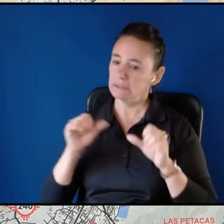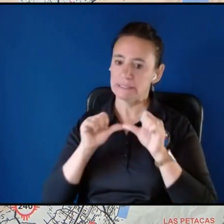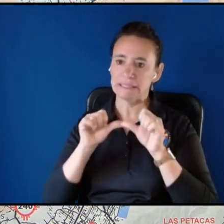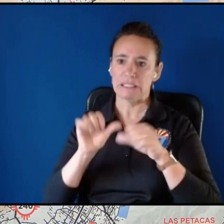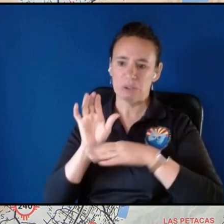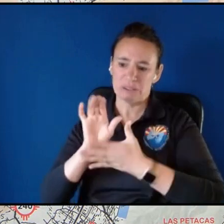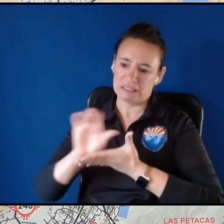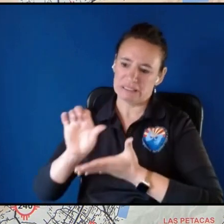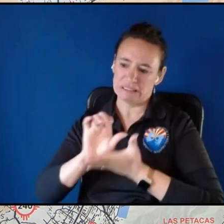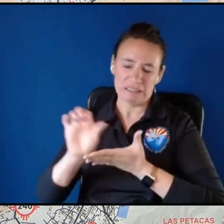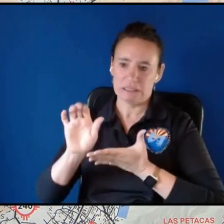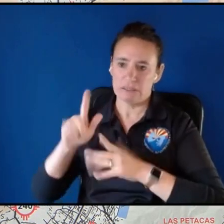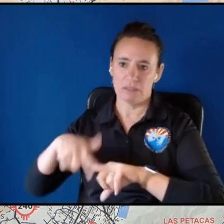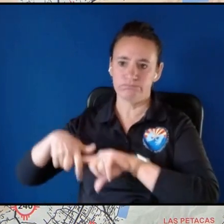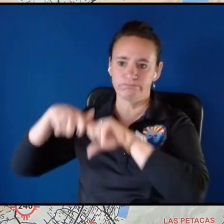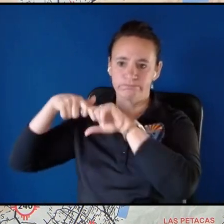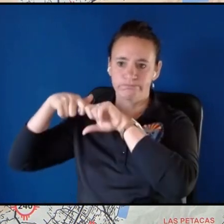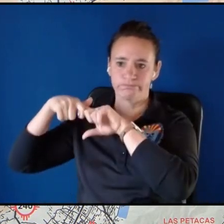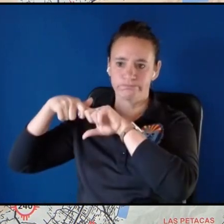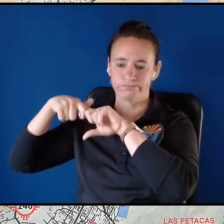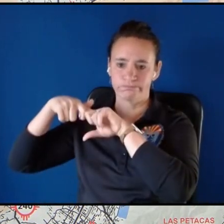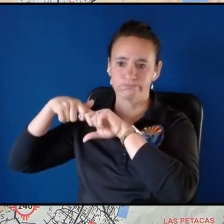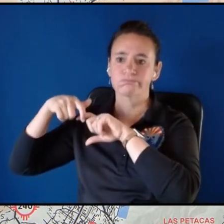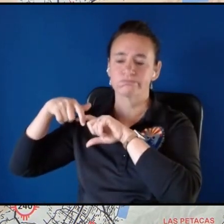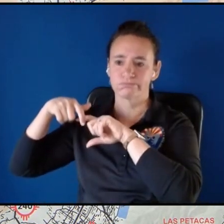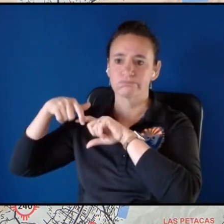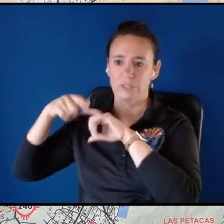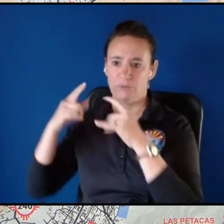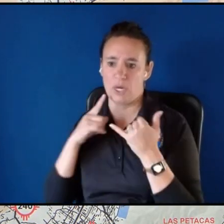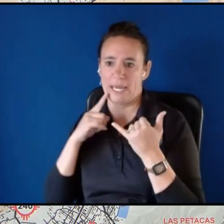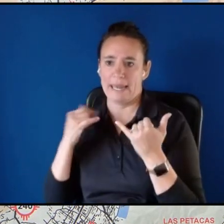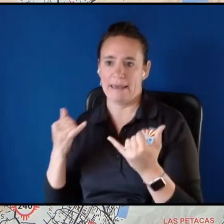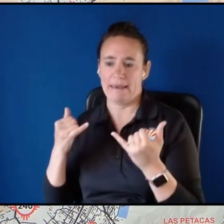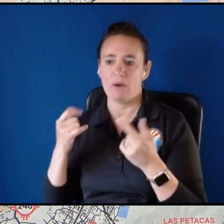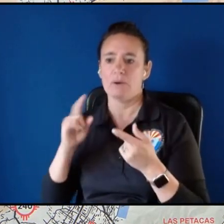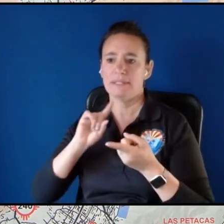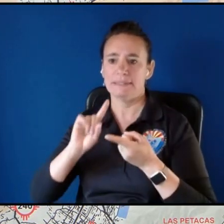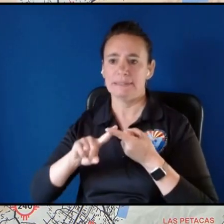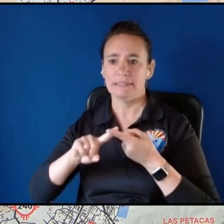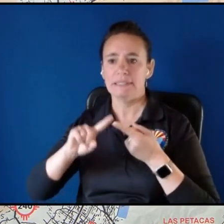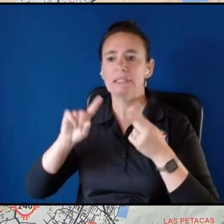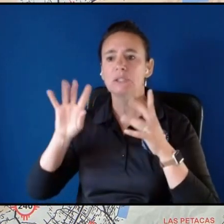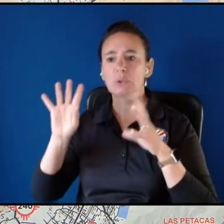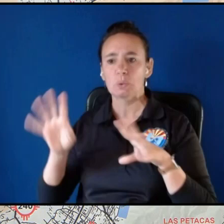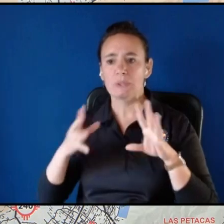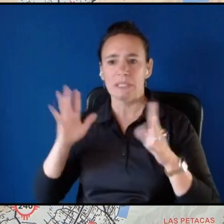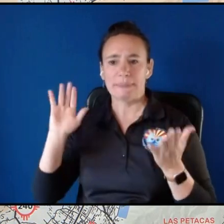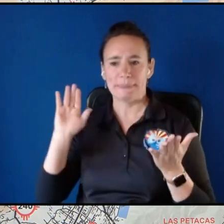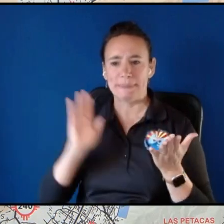we can get some get the fire weather conditions to alleviate some. So with that in mind, we've kind of got a hold on our